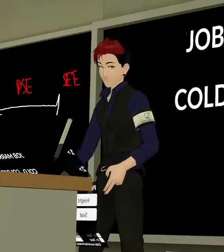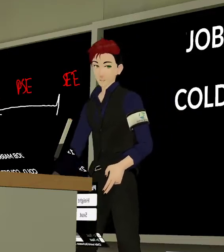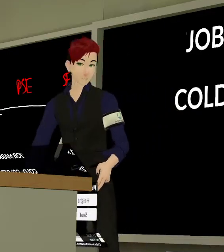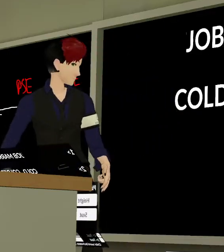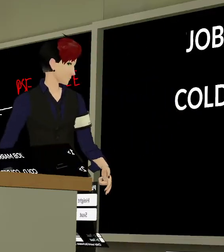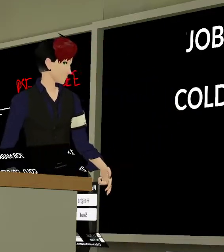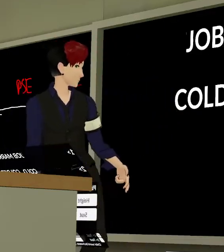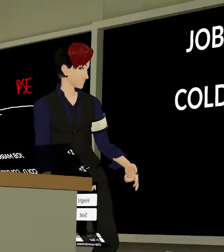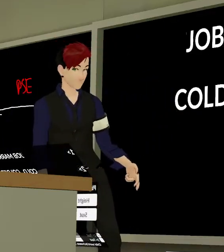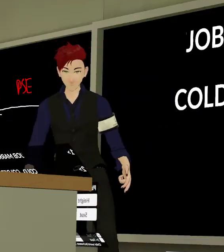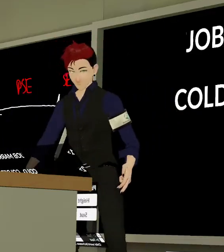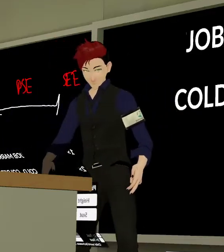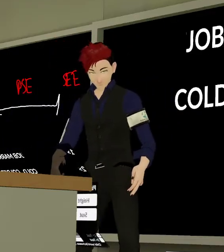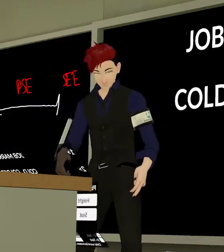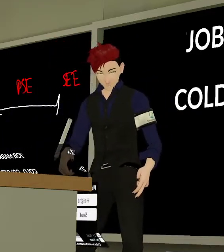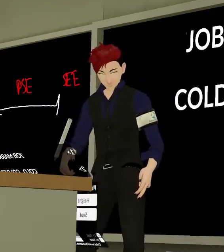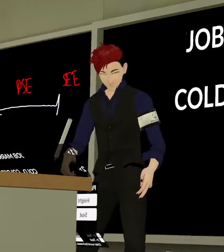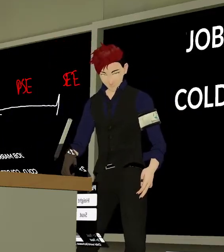alright